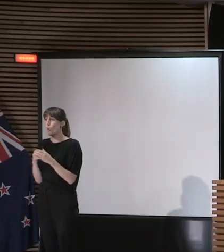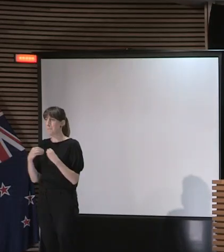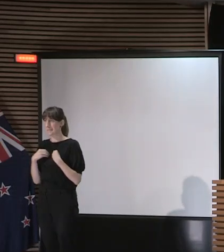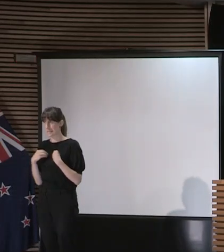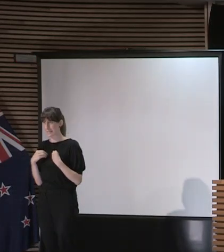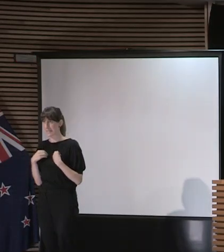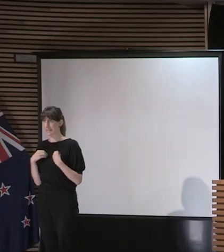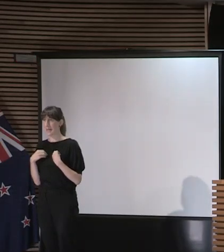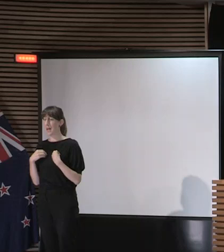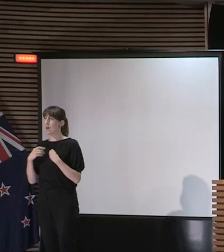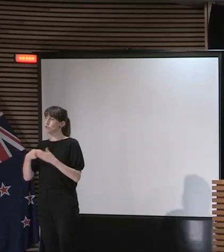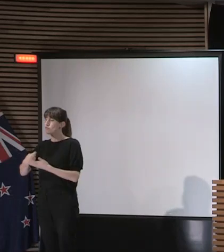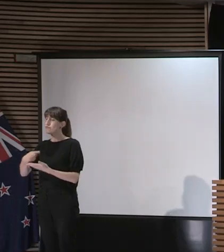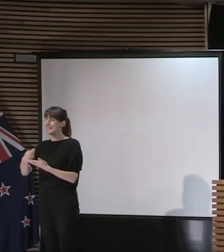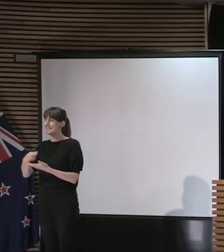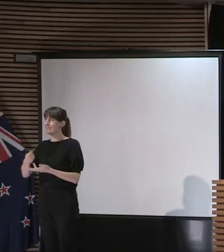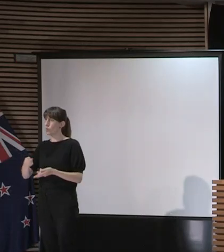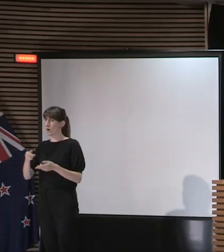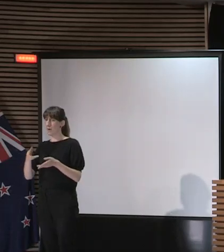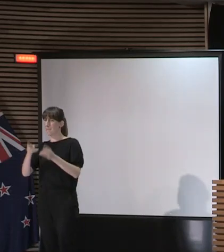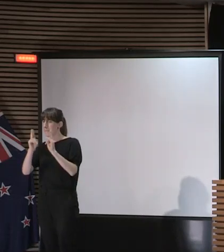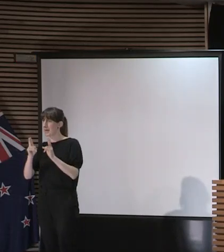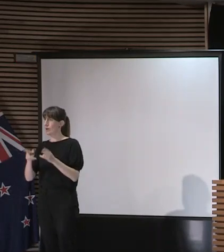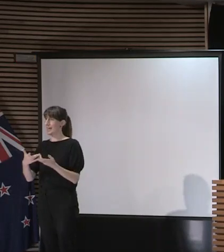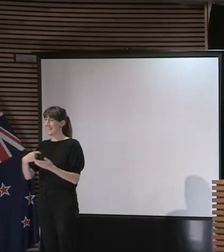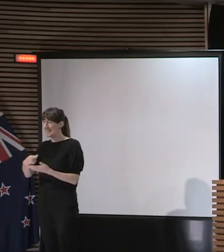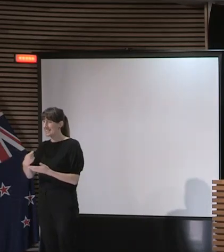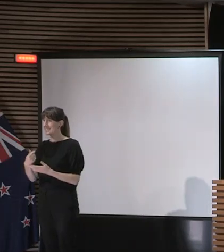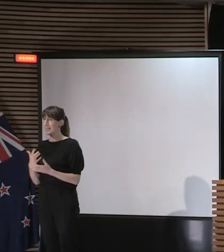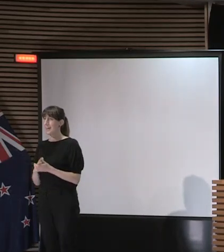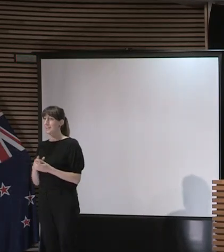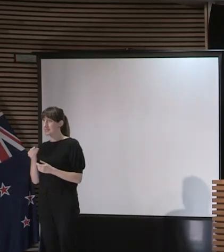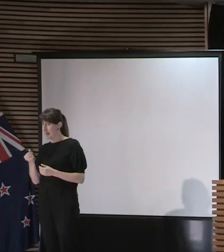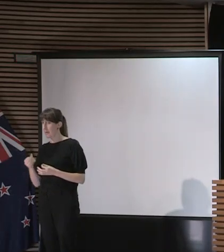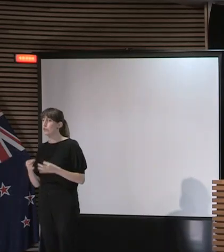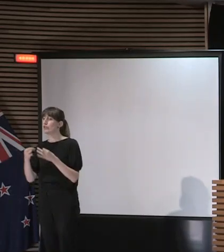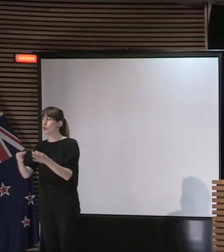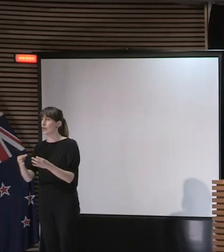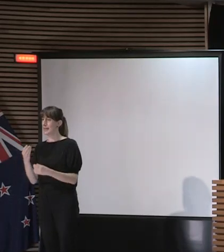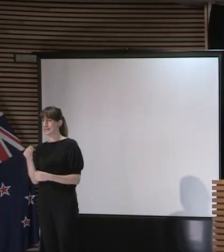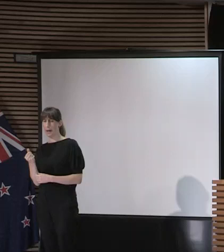business-owners this morning on the committee that in terms of make or break for survival, it will could am down to